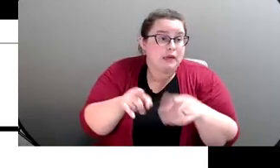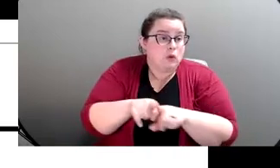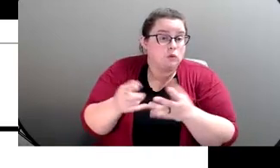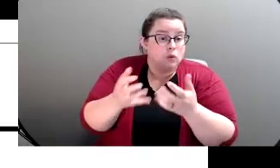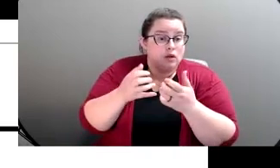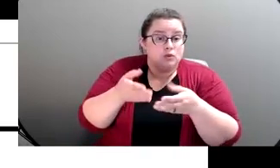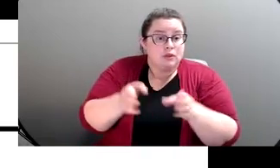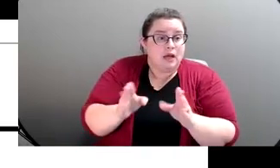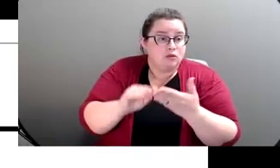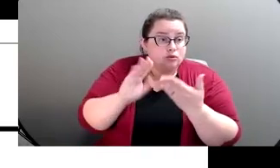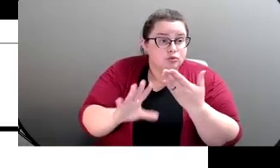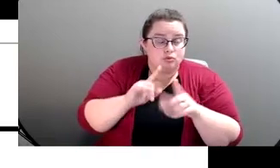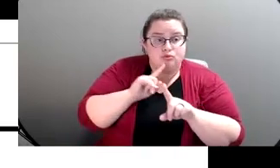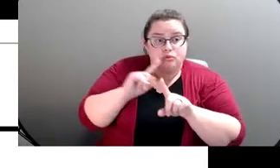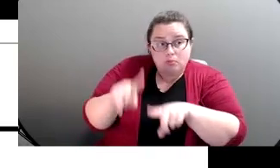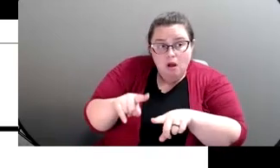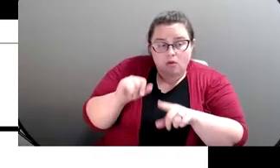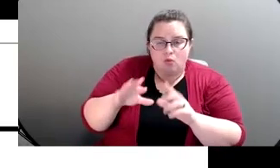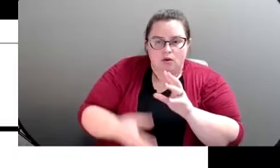to respond or add comments as well too.